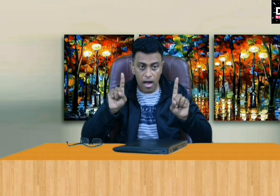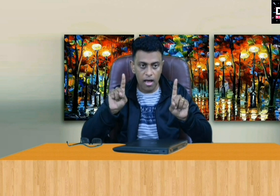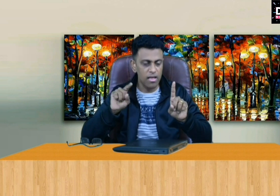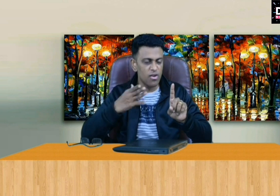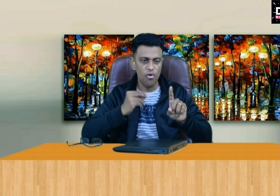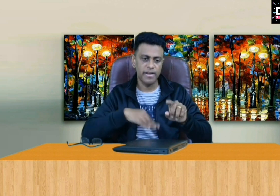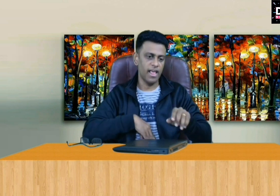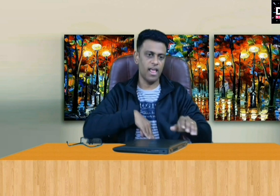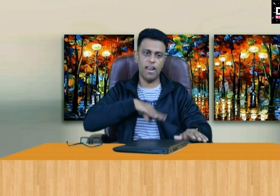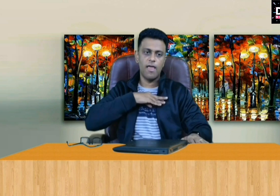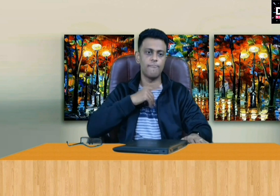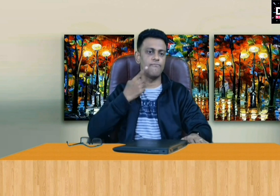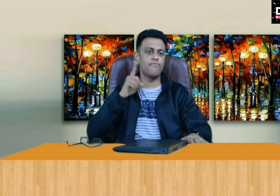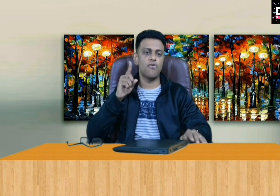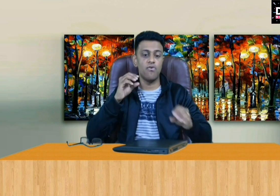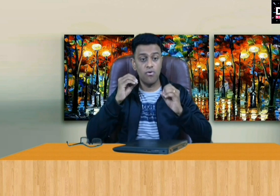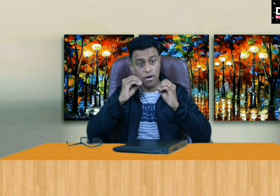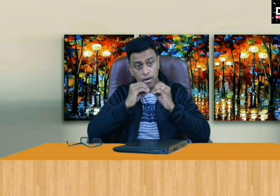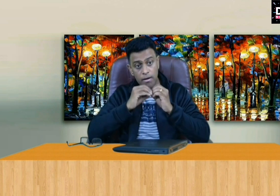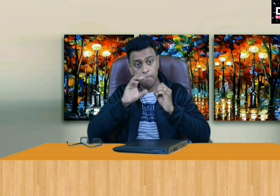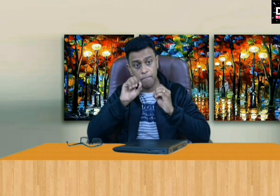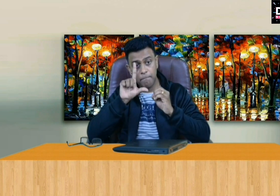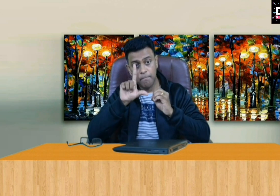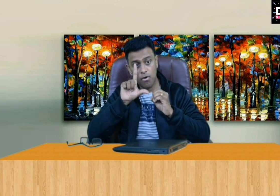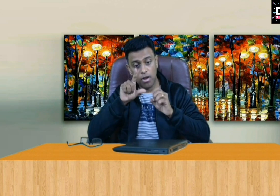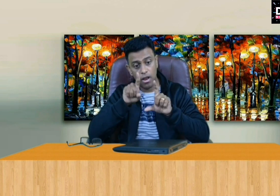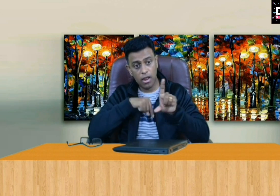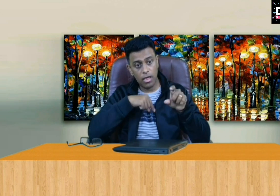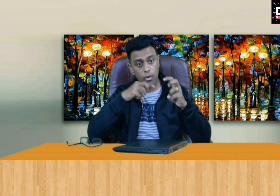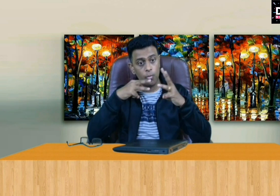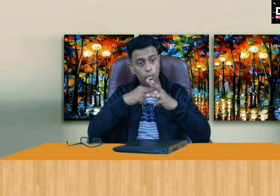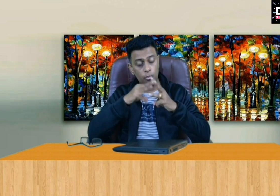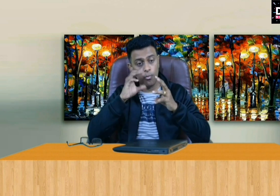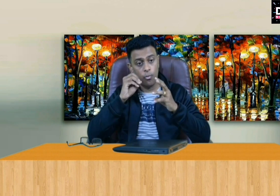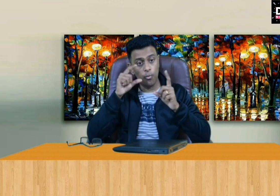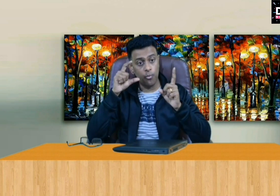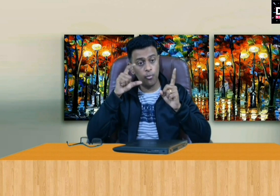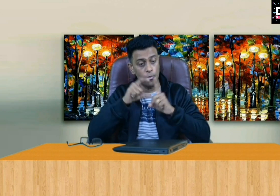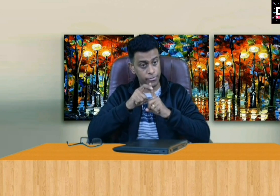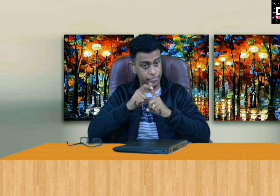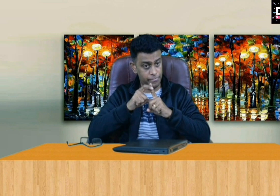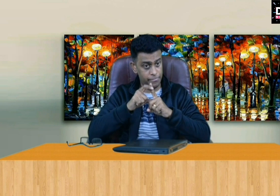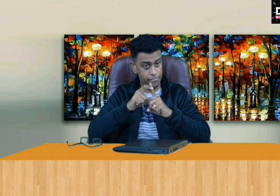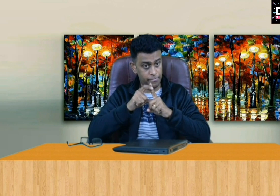it is not enough for Bollywood